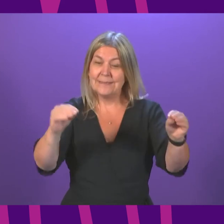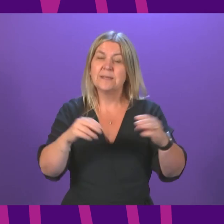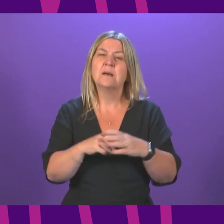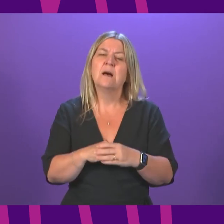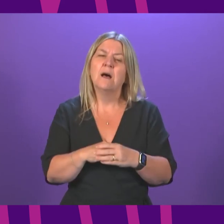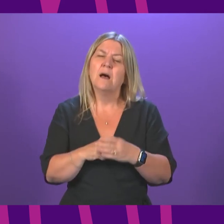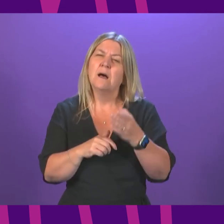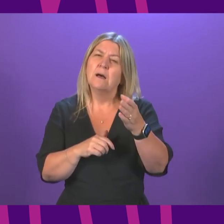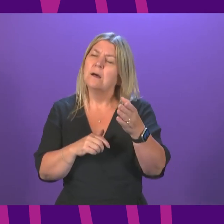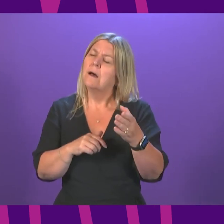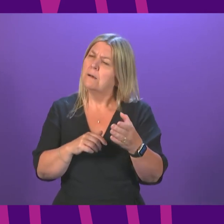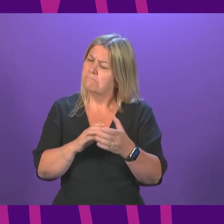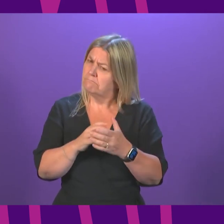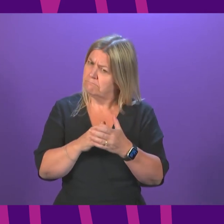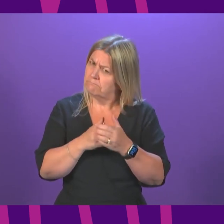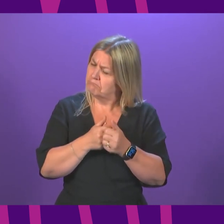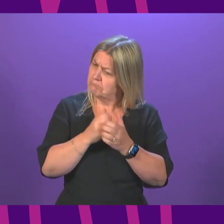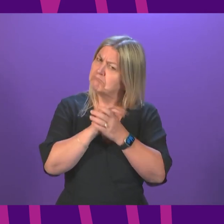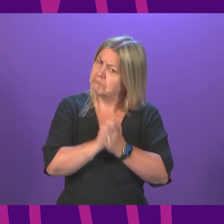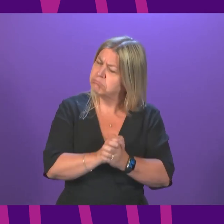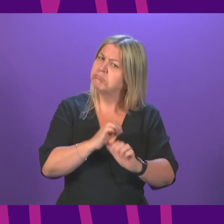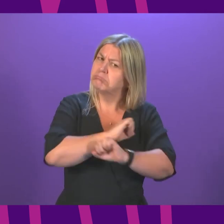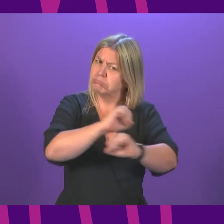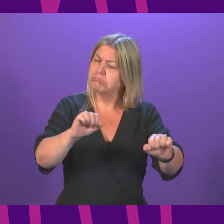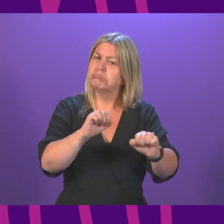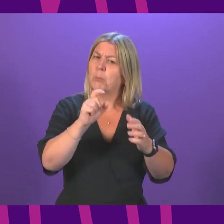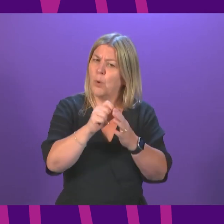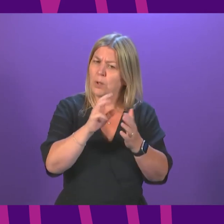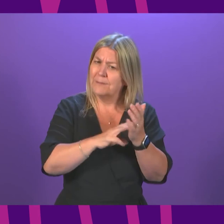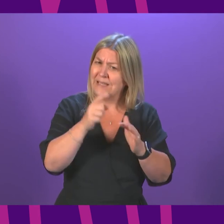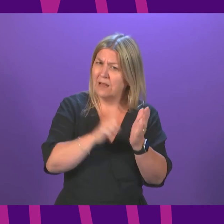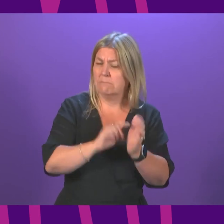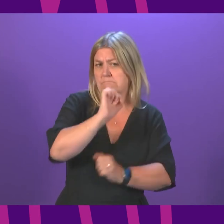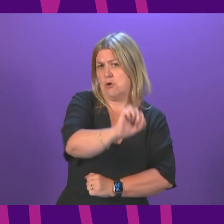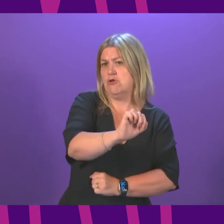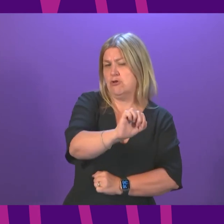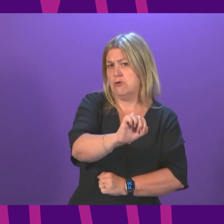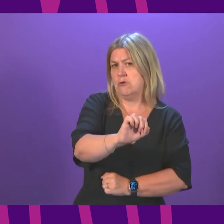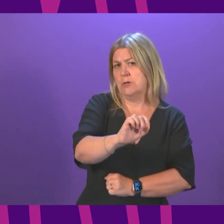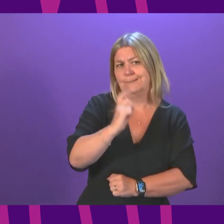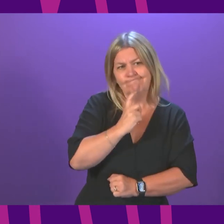be contentious; that is what worries me. We are setting a precedent by rushing the bill